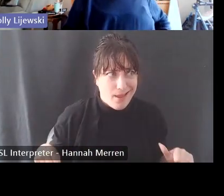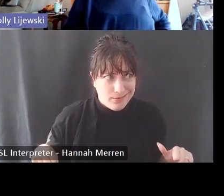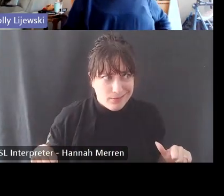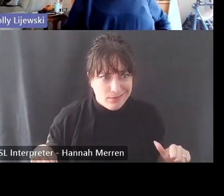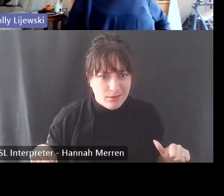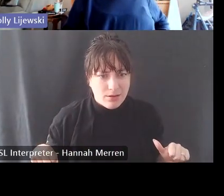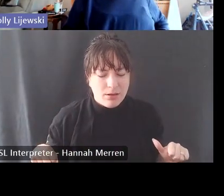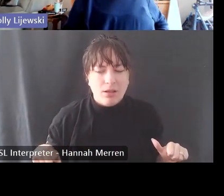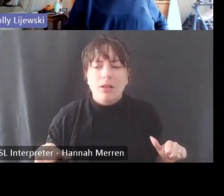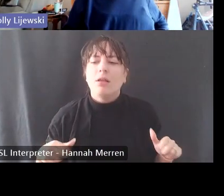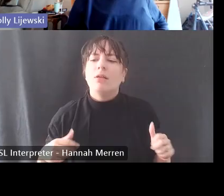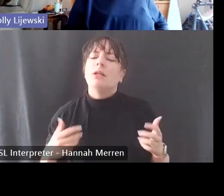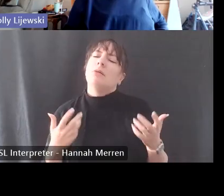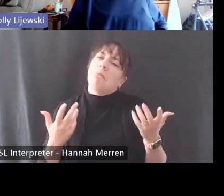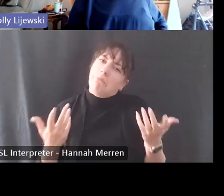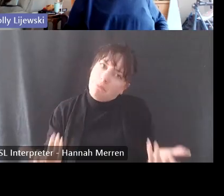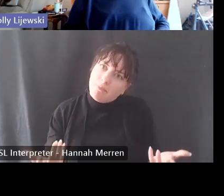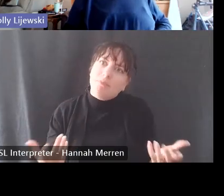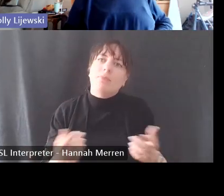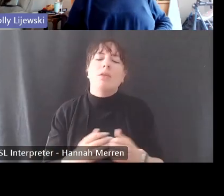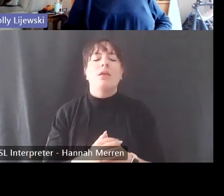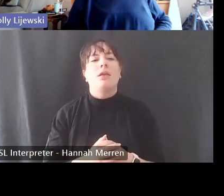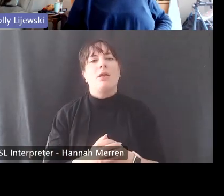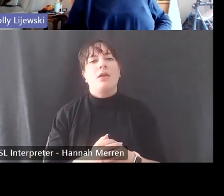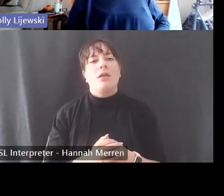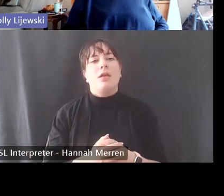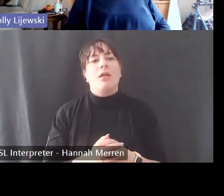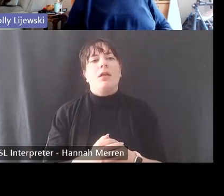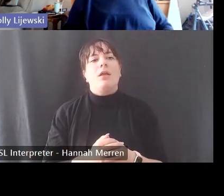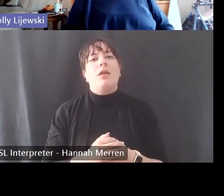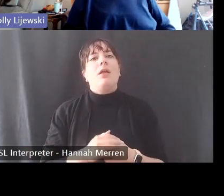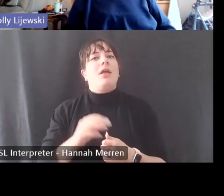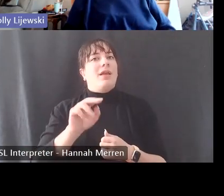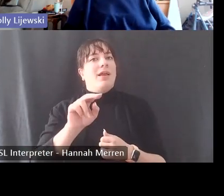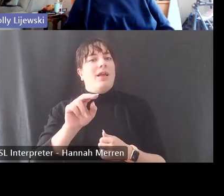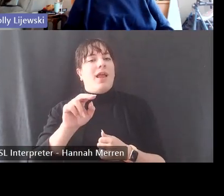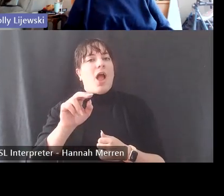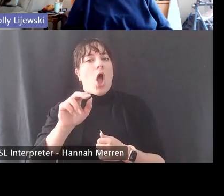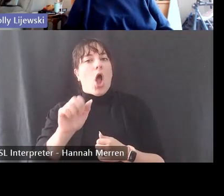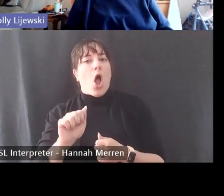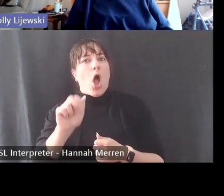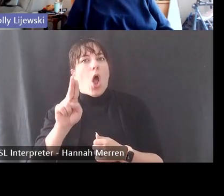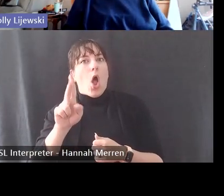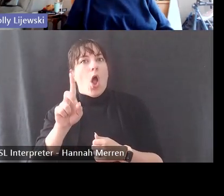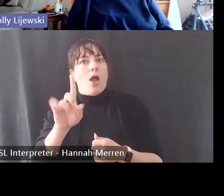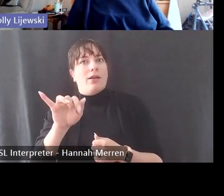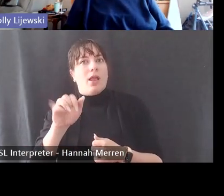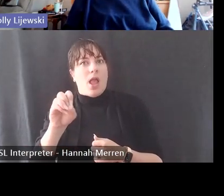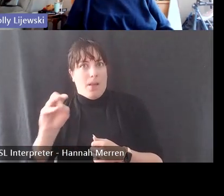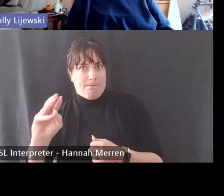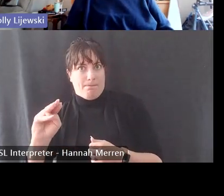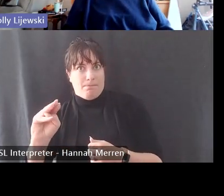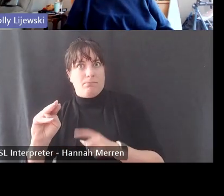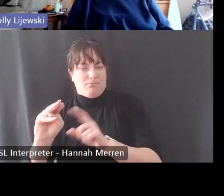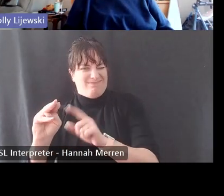The navigation maps that Audiom creates,